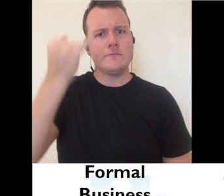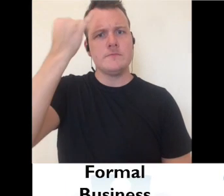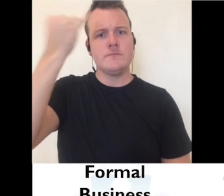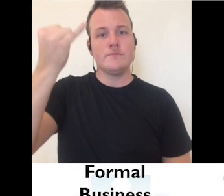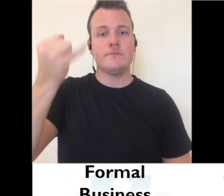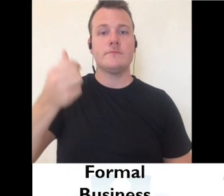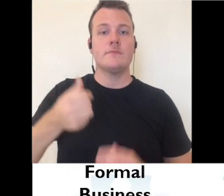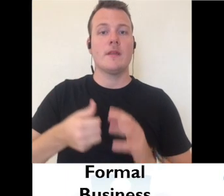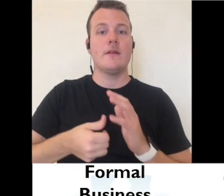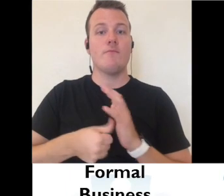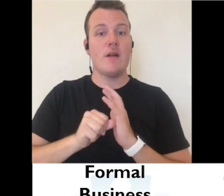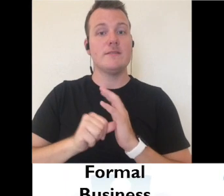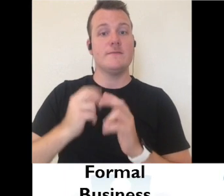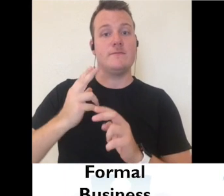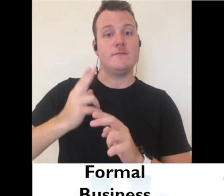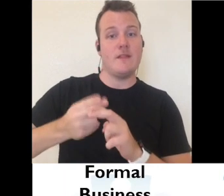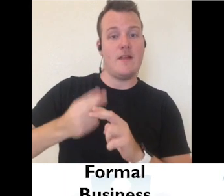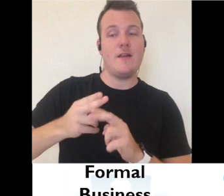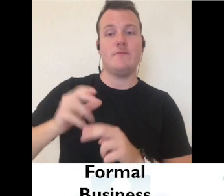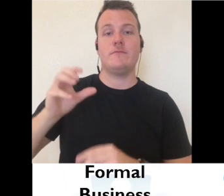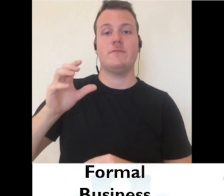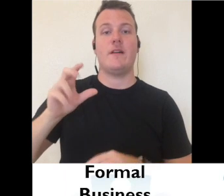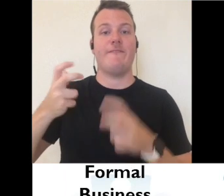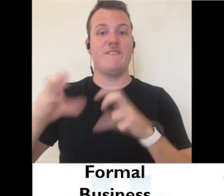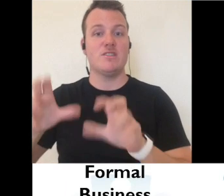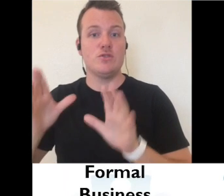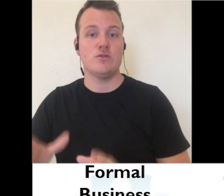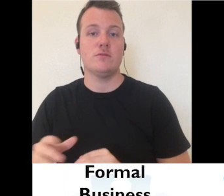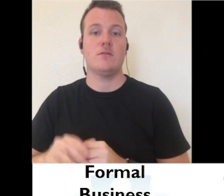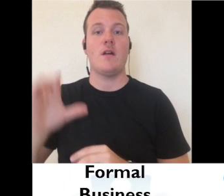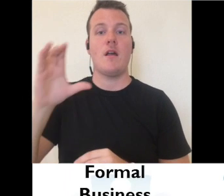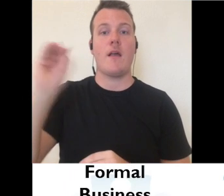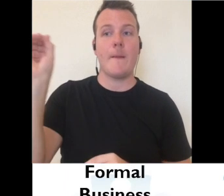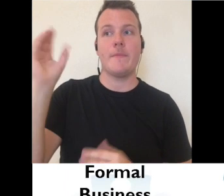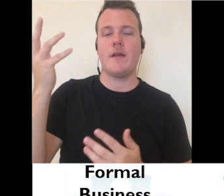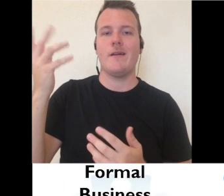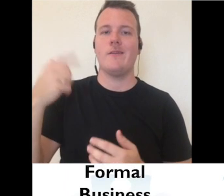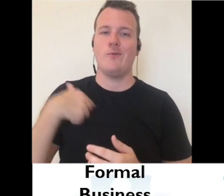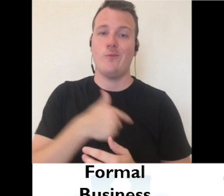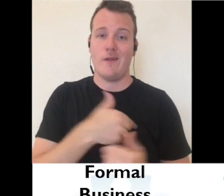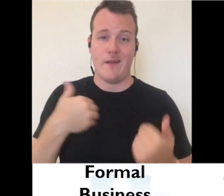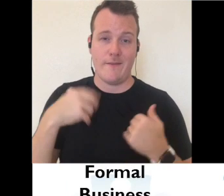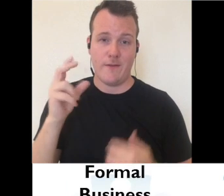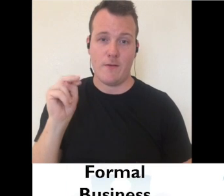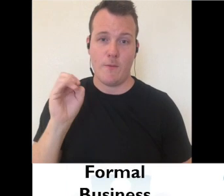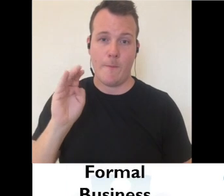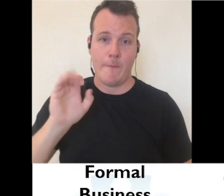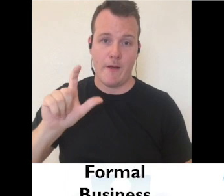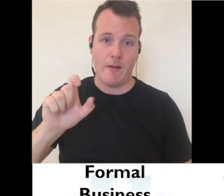with us or for us unless Uncle Harry is one of those and and so on. But the idea